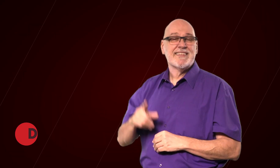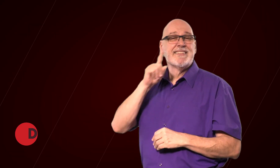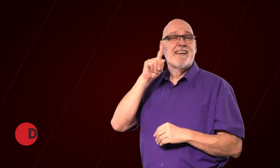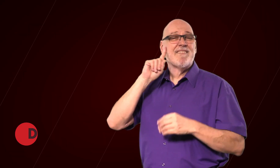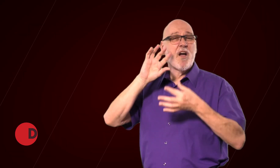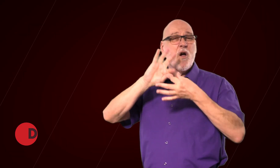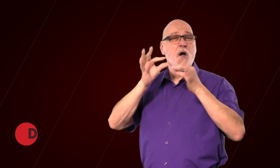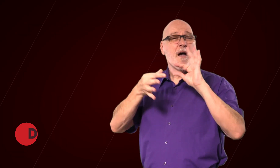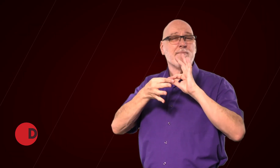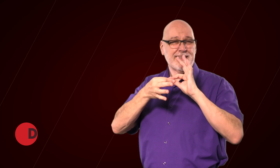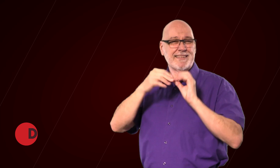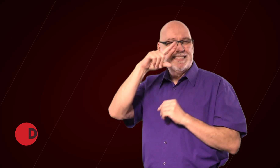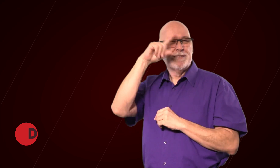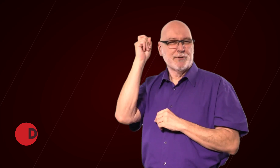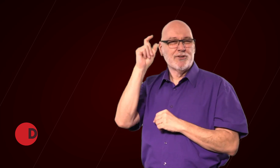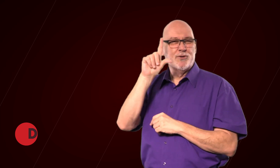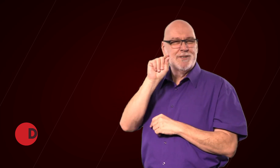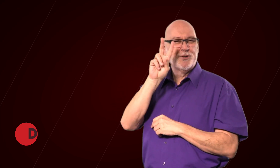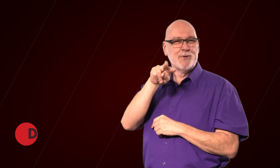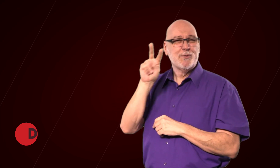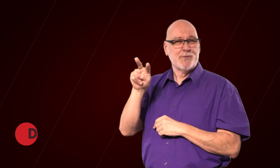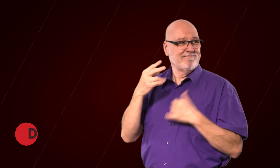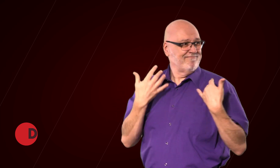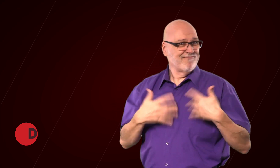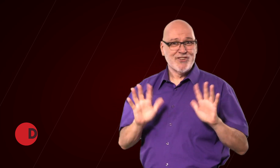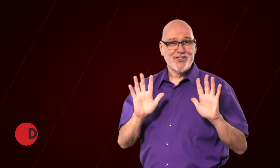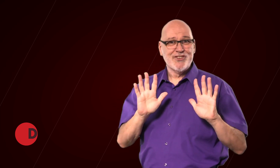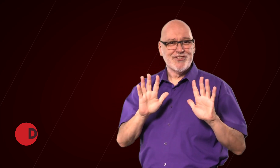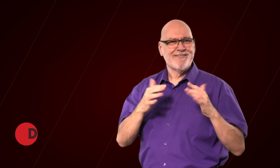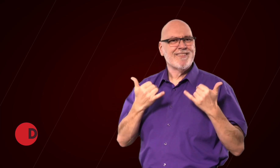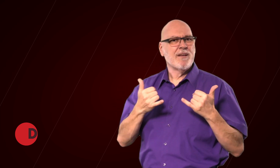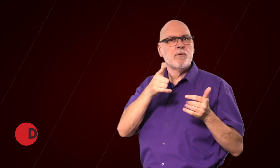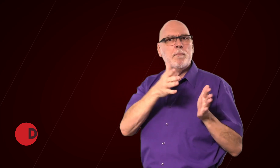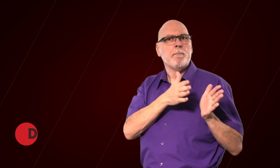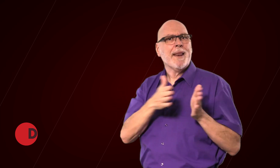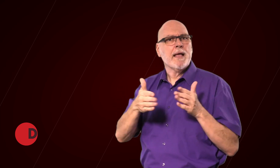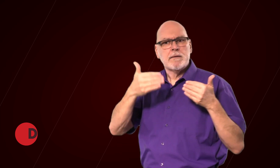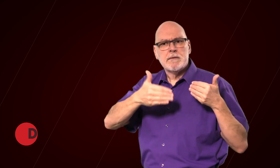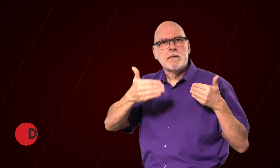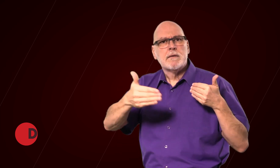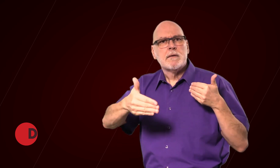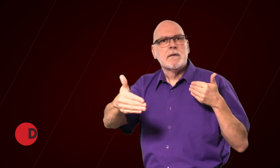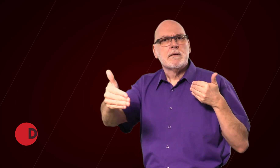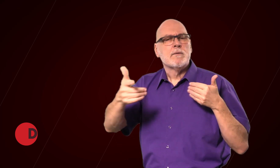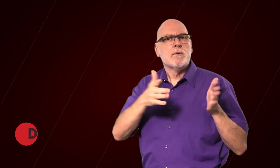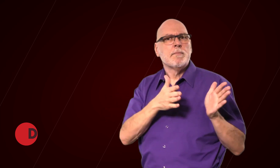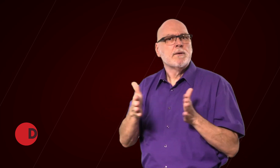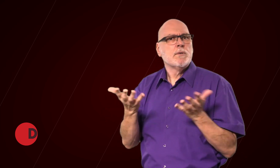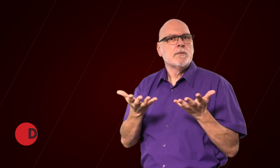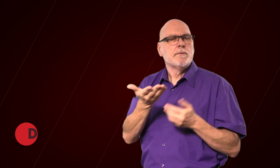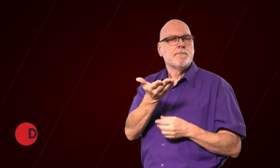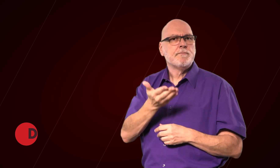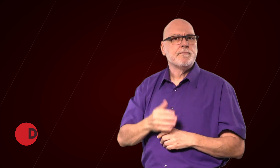[Anselmo]: Now that the 2022 Summer Deaflympics have ended, what's next for you?